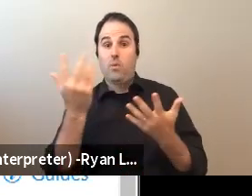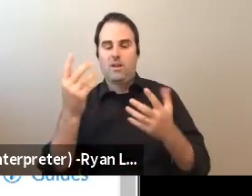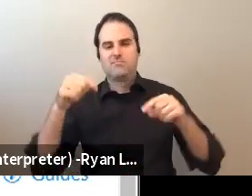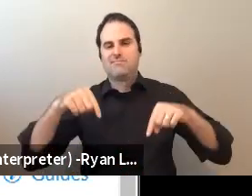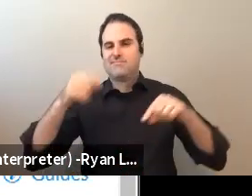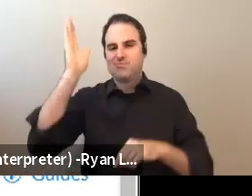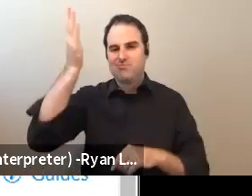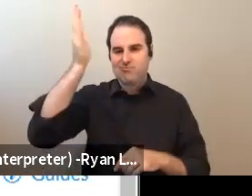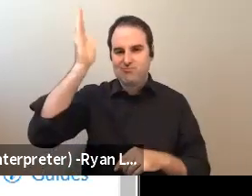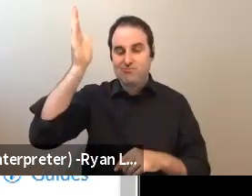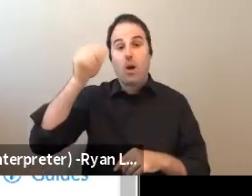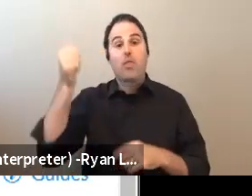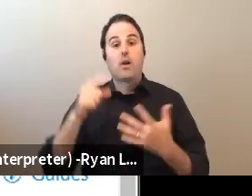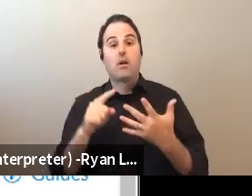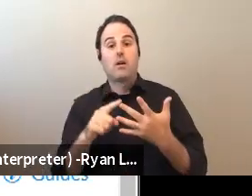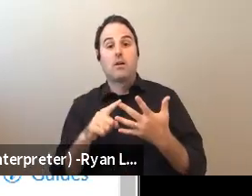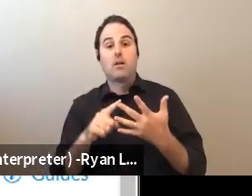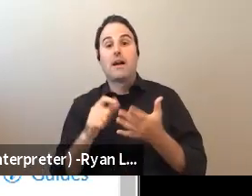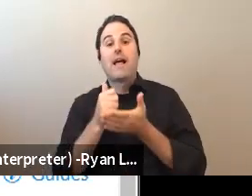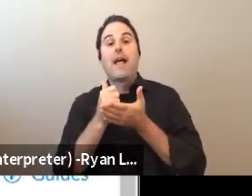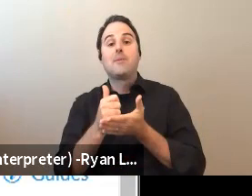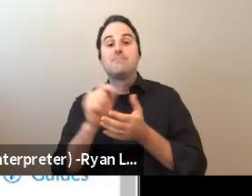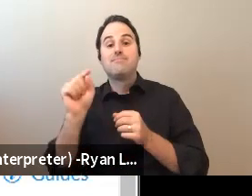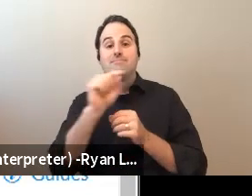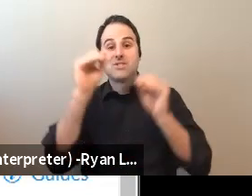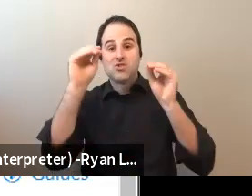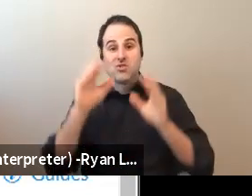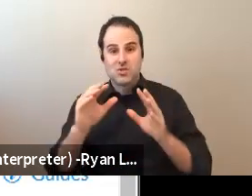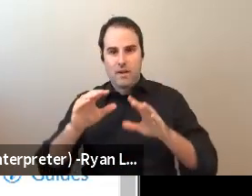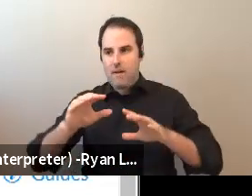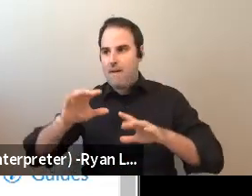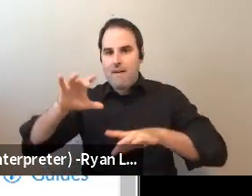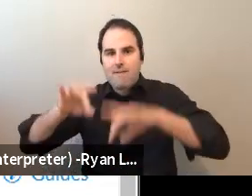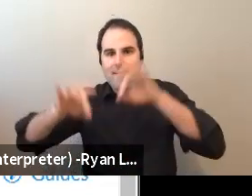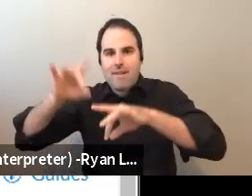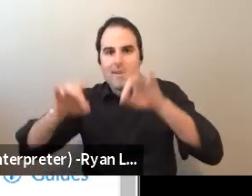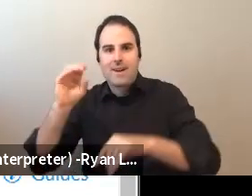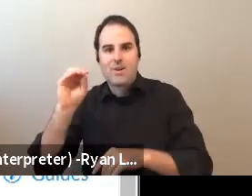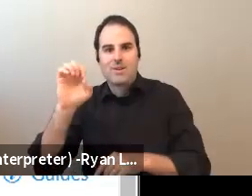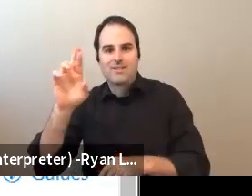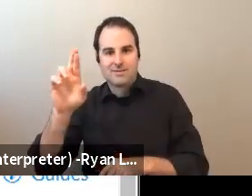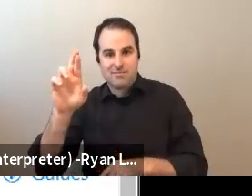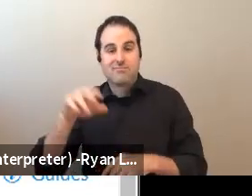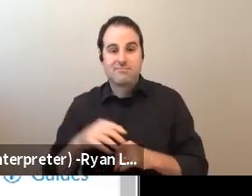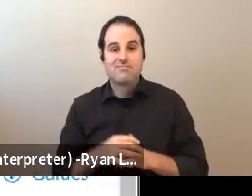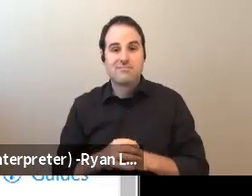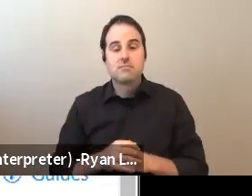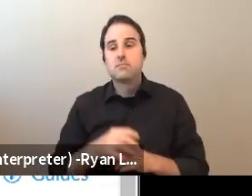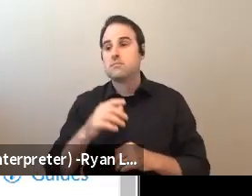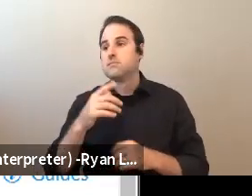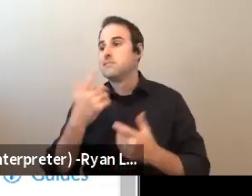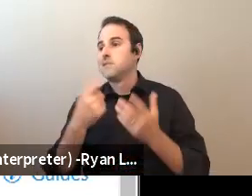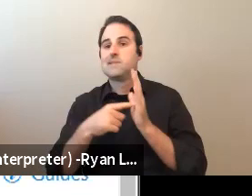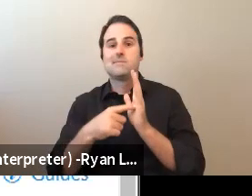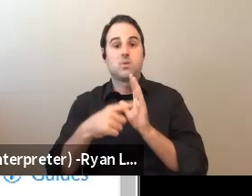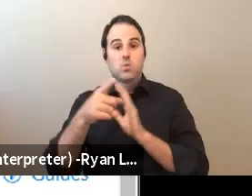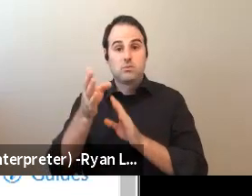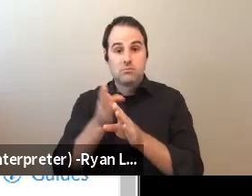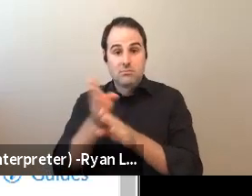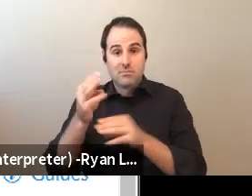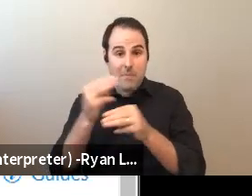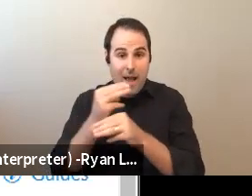Sally Potter: Help instructors locate sources. So for some disciplines, you know, if you teach math lower level math or teach sociology or psychology